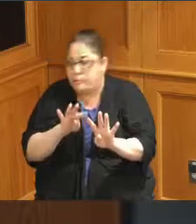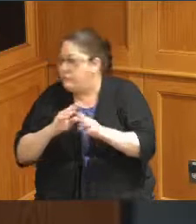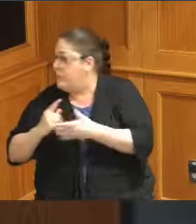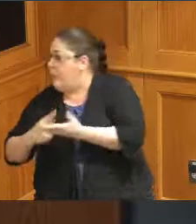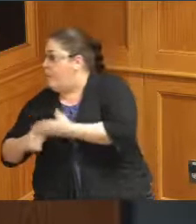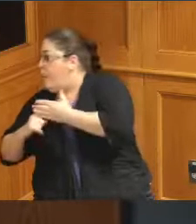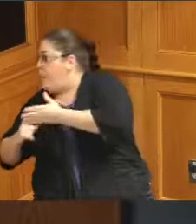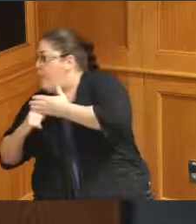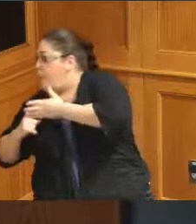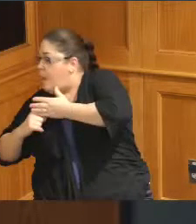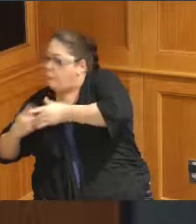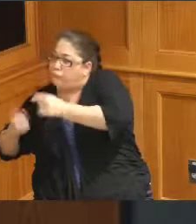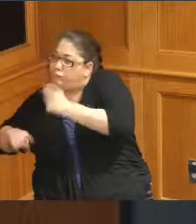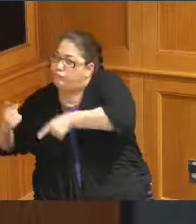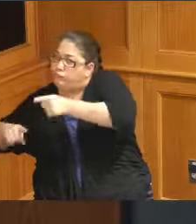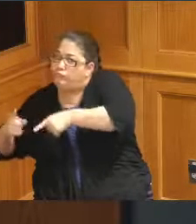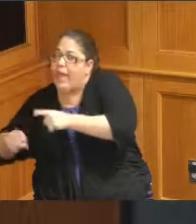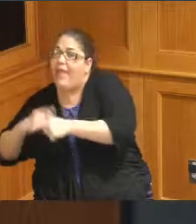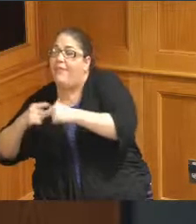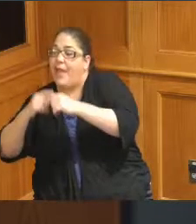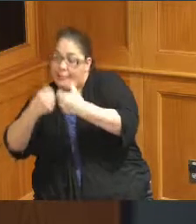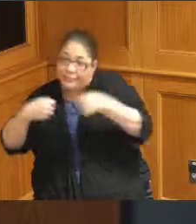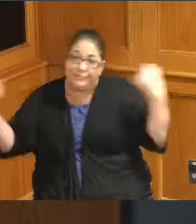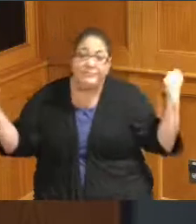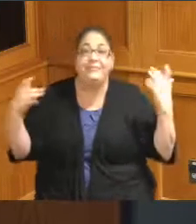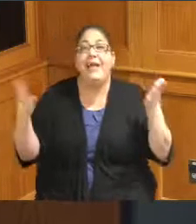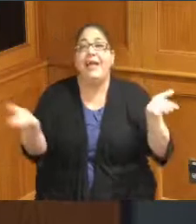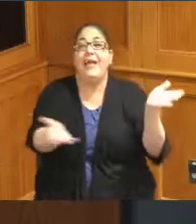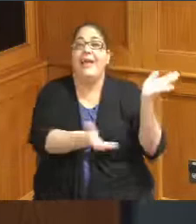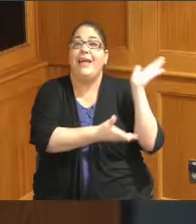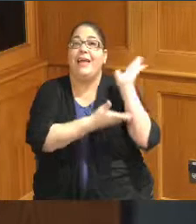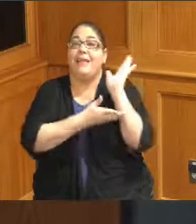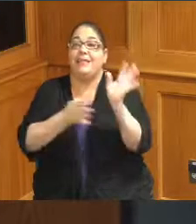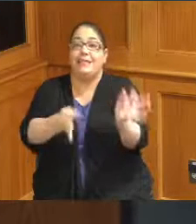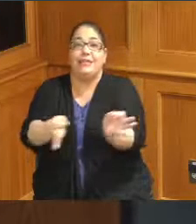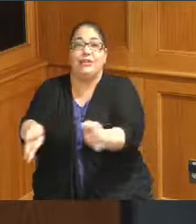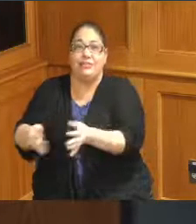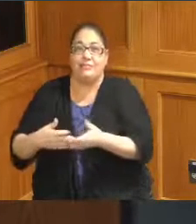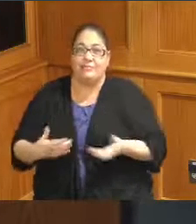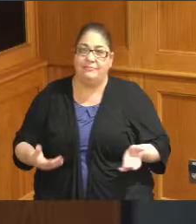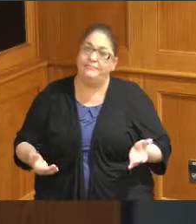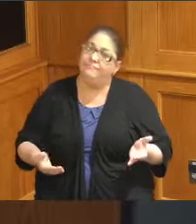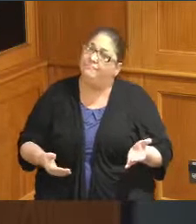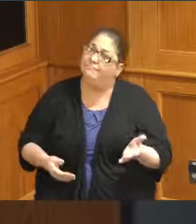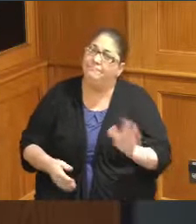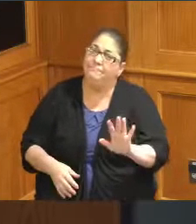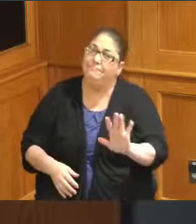rooms and then we just come out here for show and I said I was going to come here and it might not